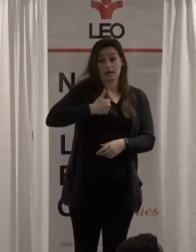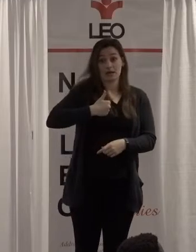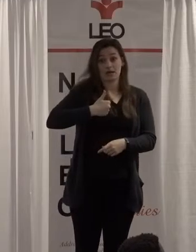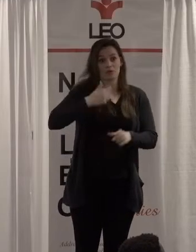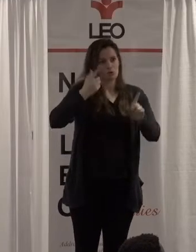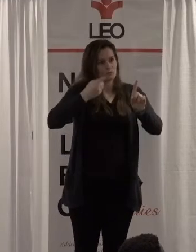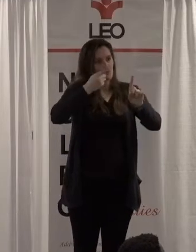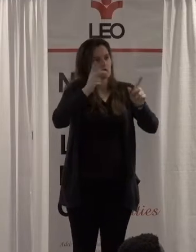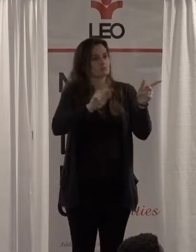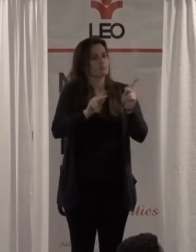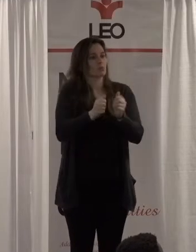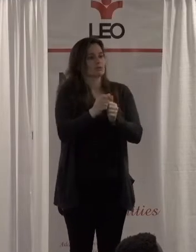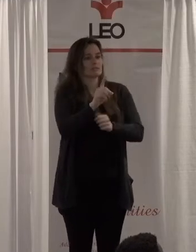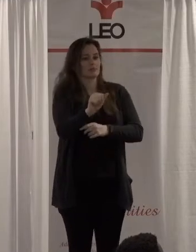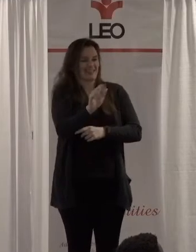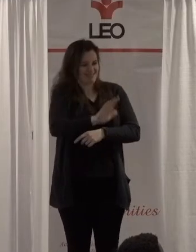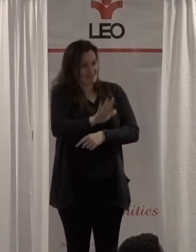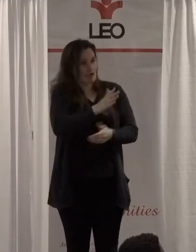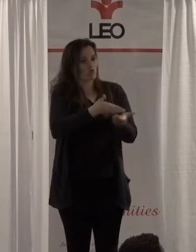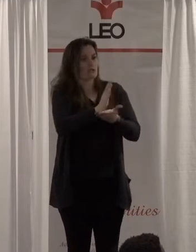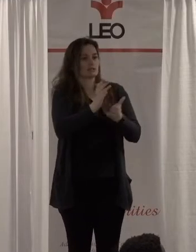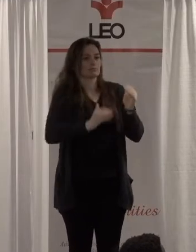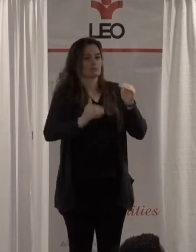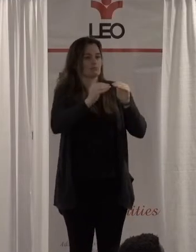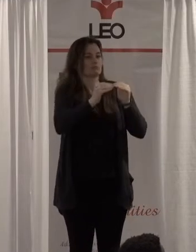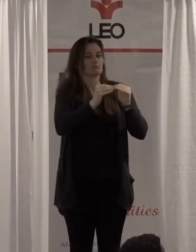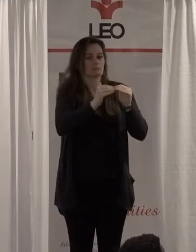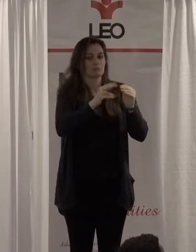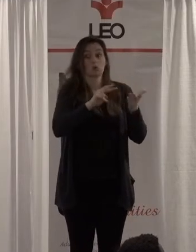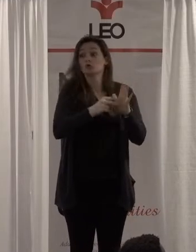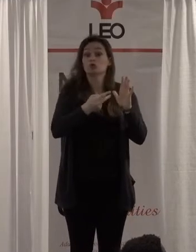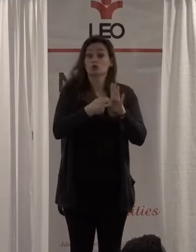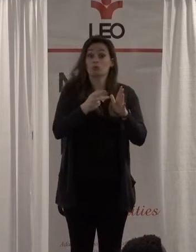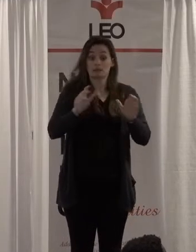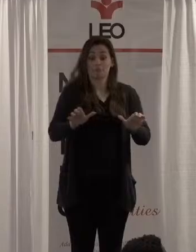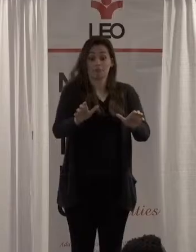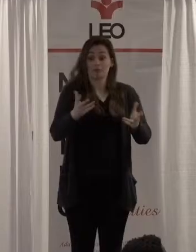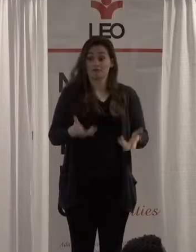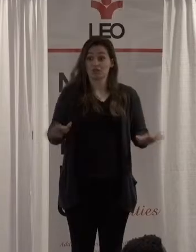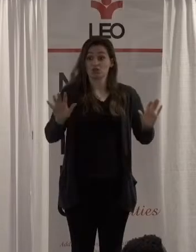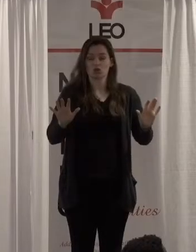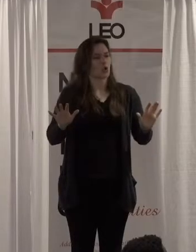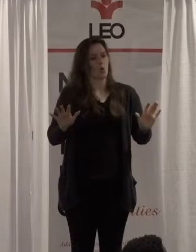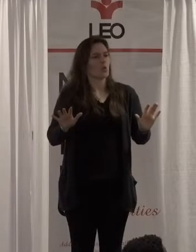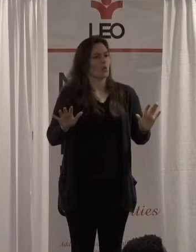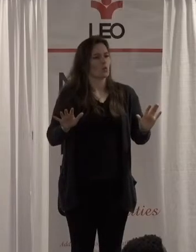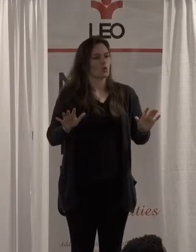NOW, THIS WORK IS NEVER FINISHED. THE ACCESSIBILITY ACT, THE HUMAN RIGHTS ACT,